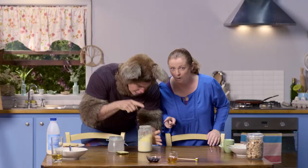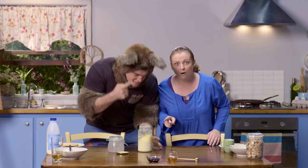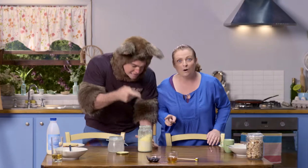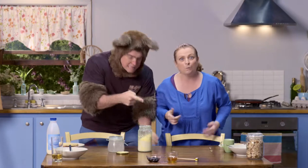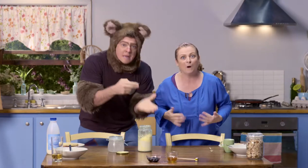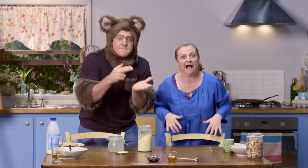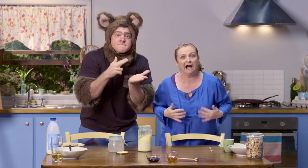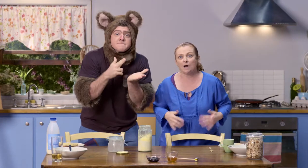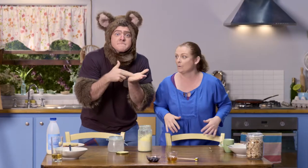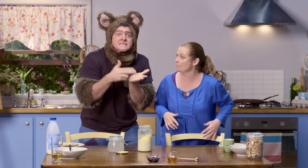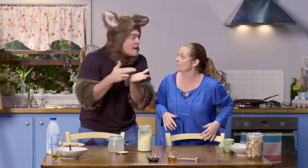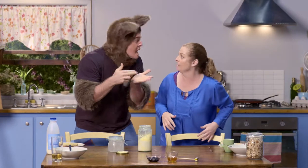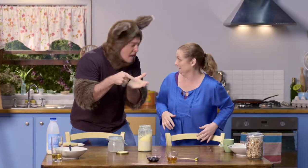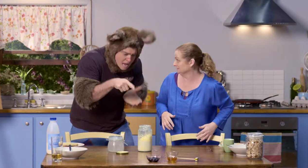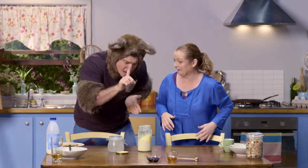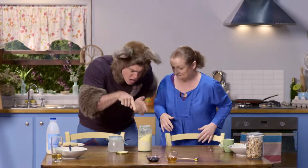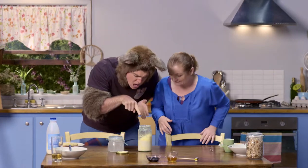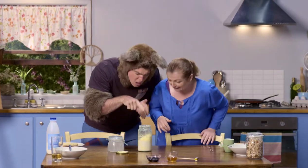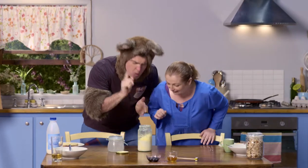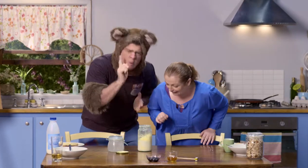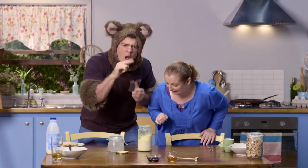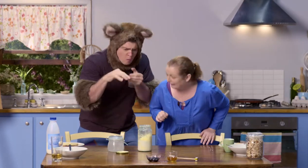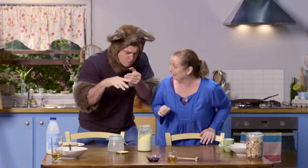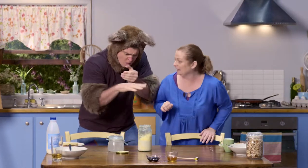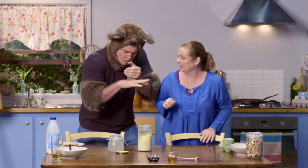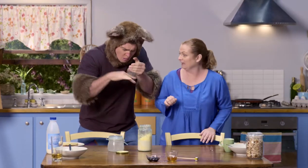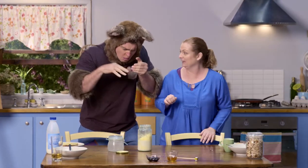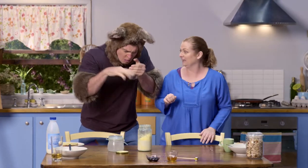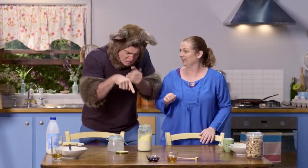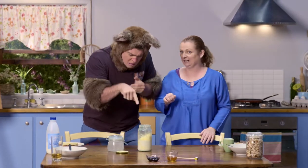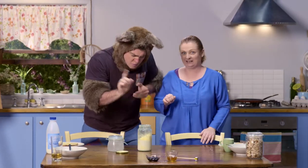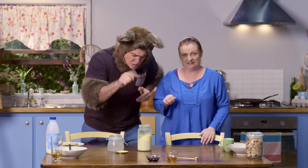Look, it's the butter. But what's all that liquid stuff?